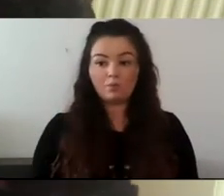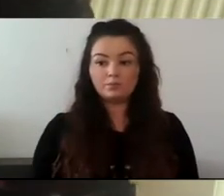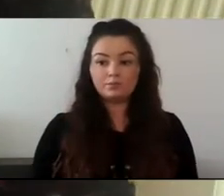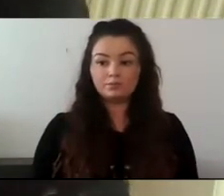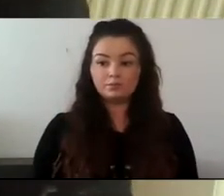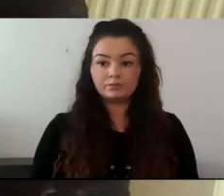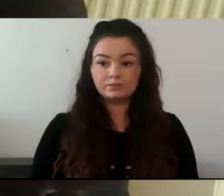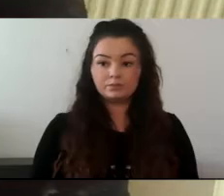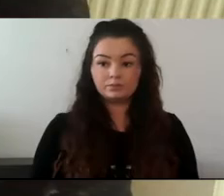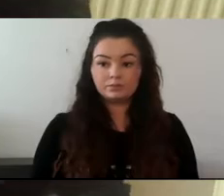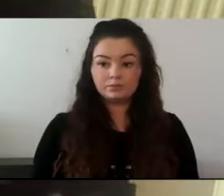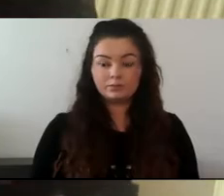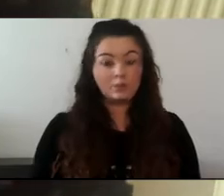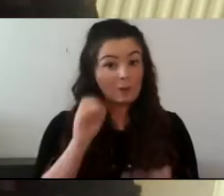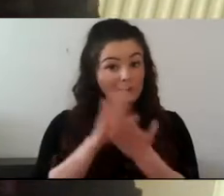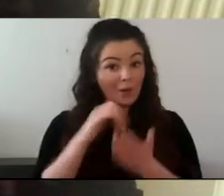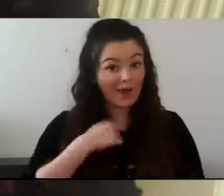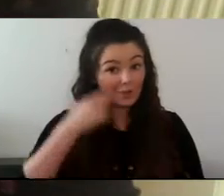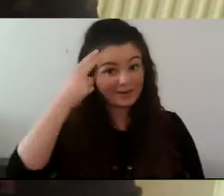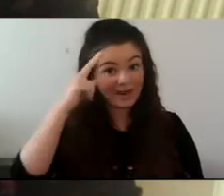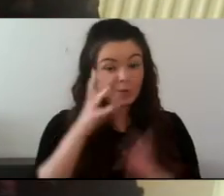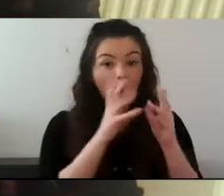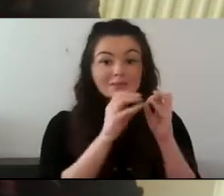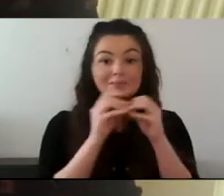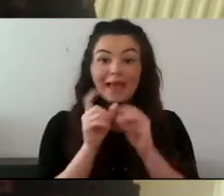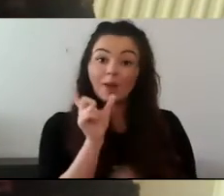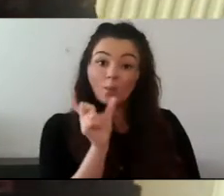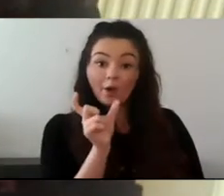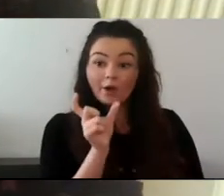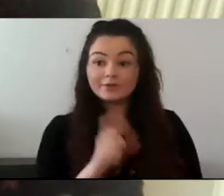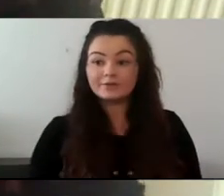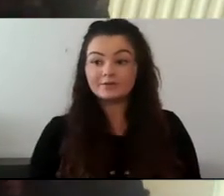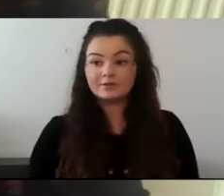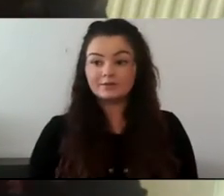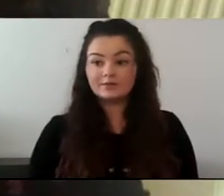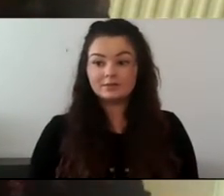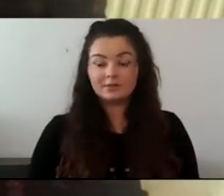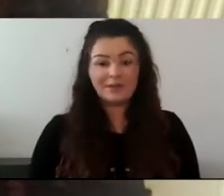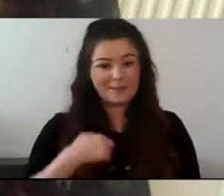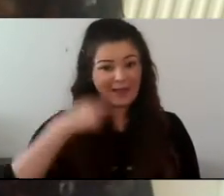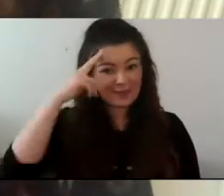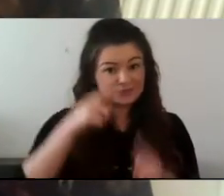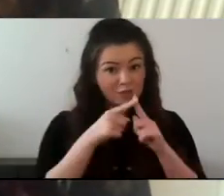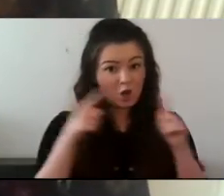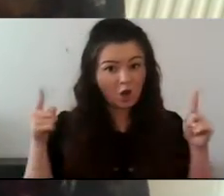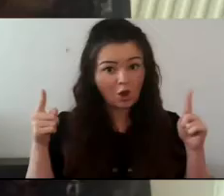we could put our name or spell a word my name is quite long my name is Veronica